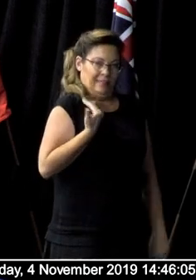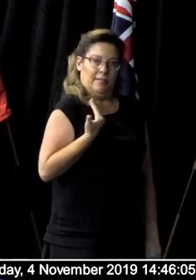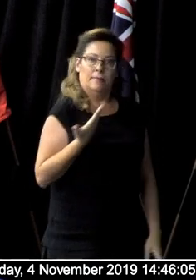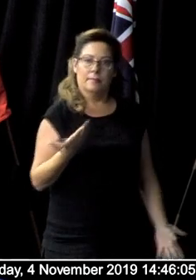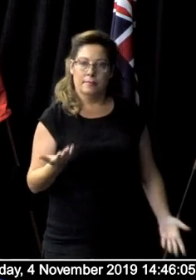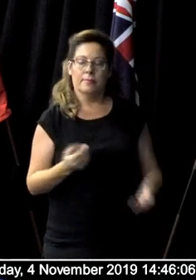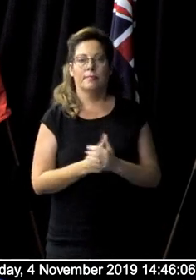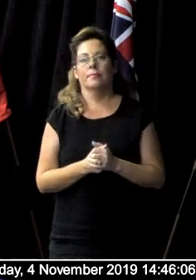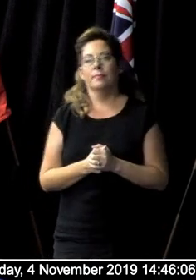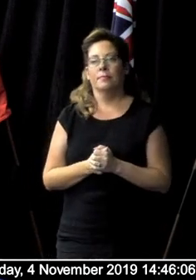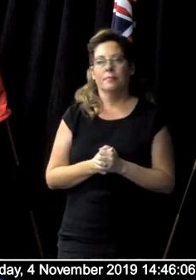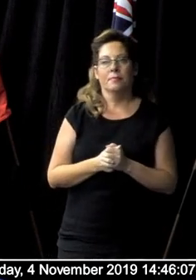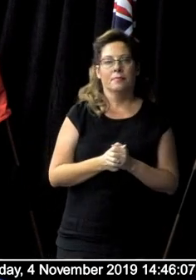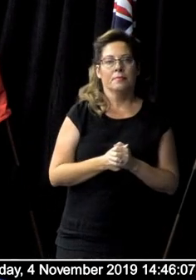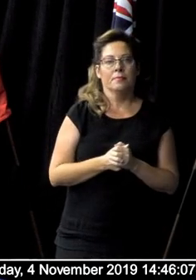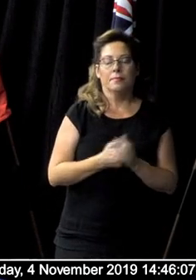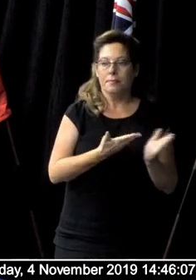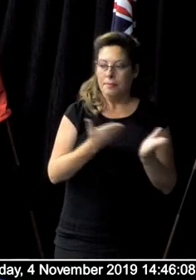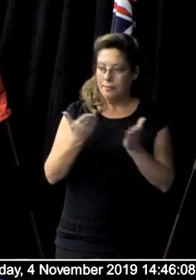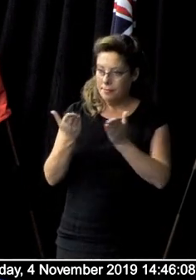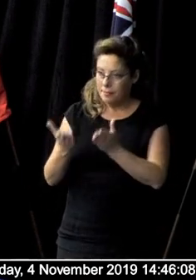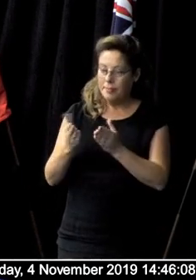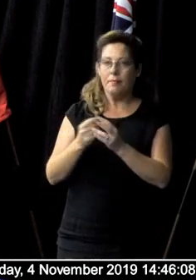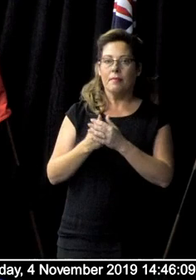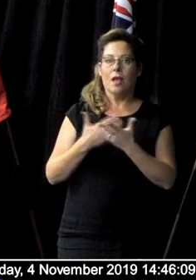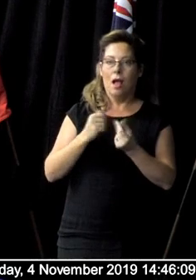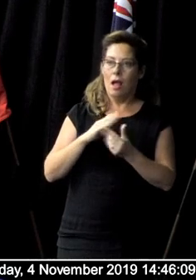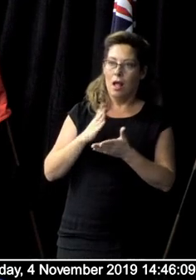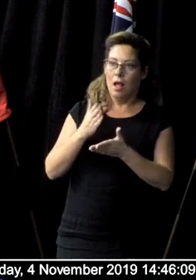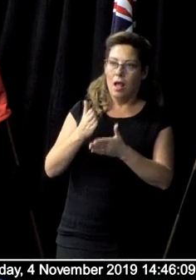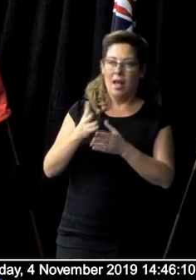Mrs Wilson, you’ve heard what Dr Bridle’s observed in respect of enrolment barriers.